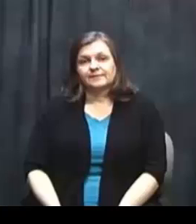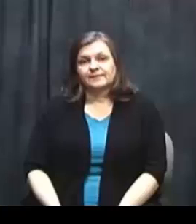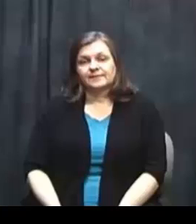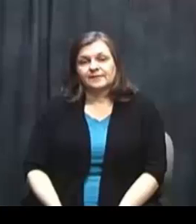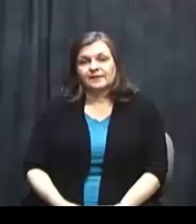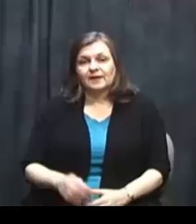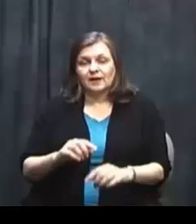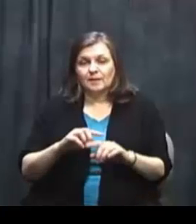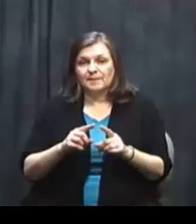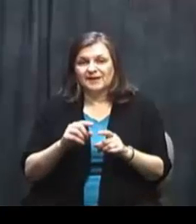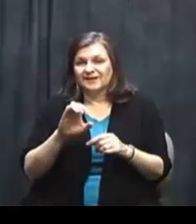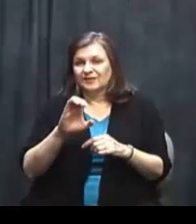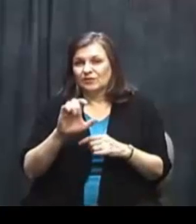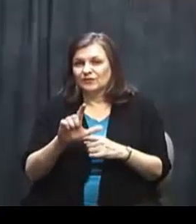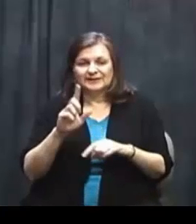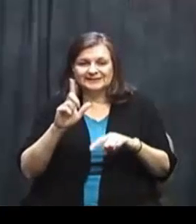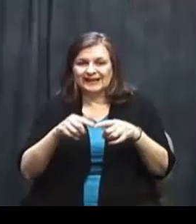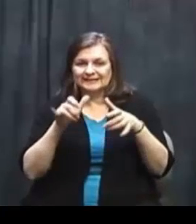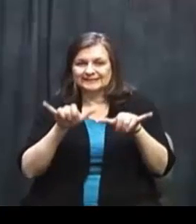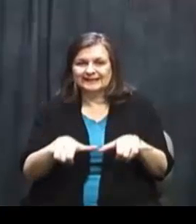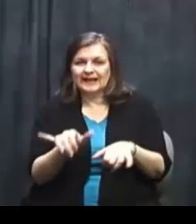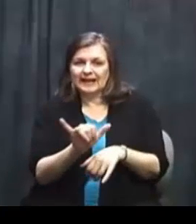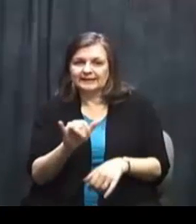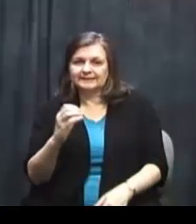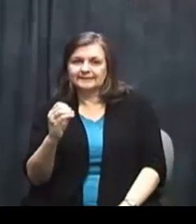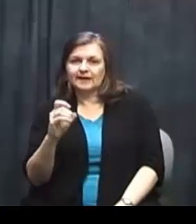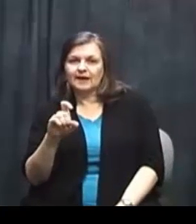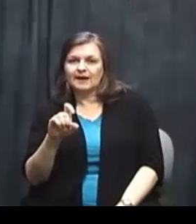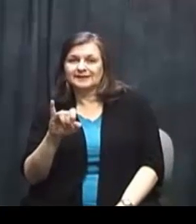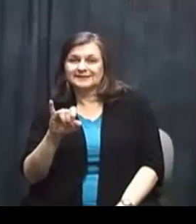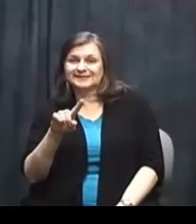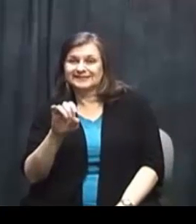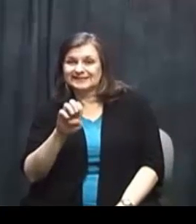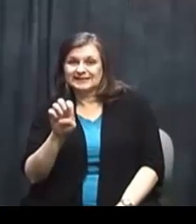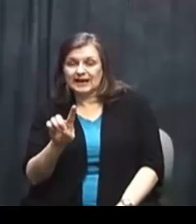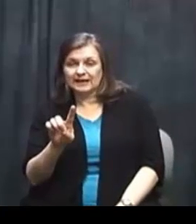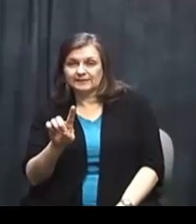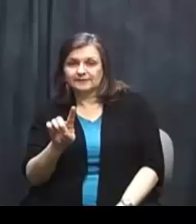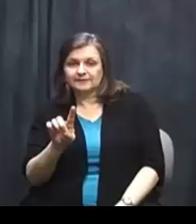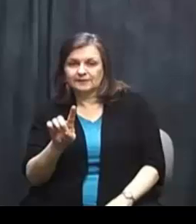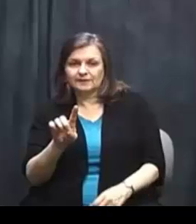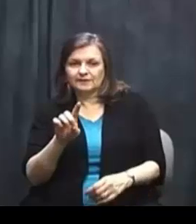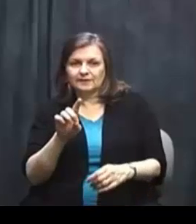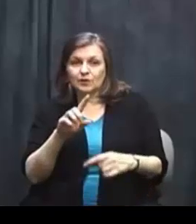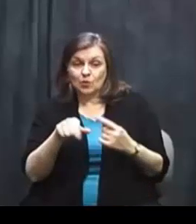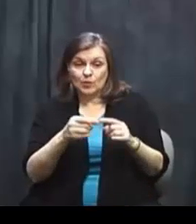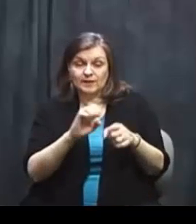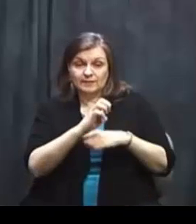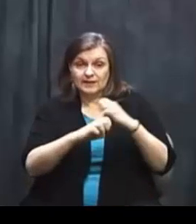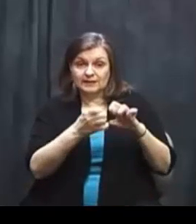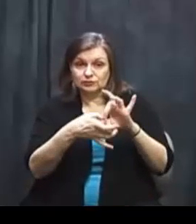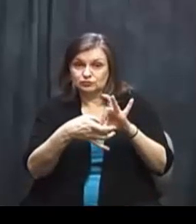chlorophyll in an oxidized state -- loss of electrons